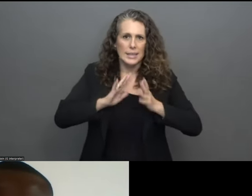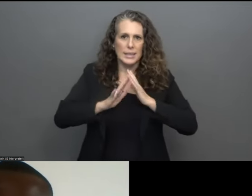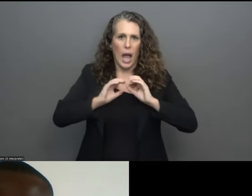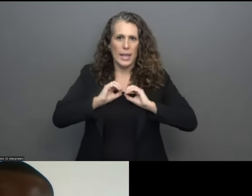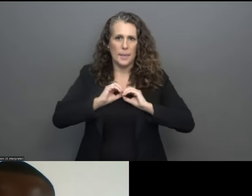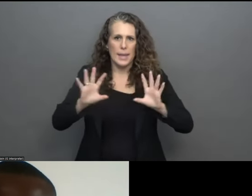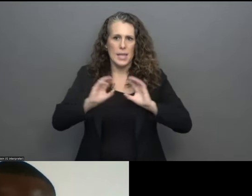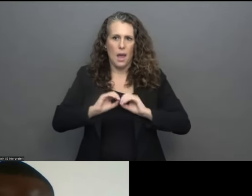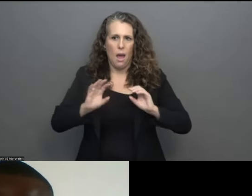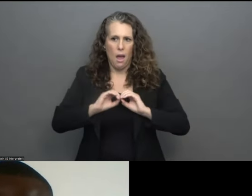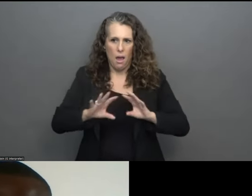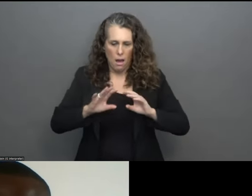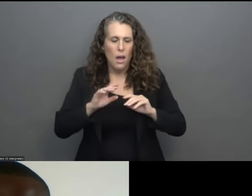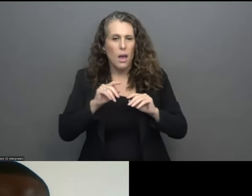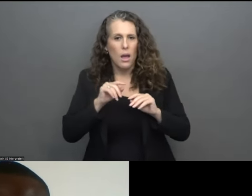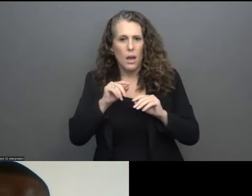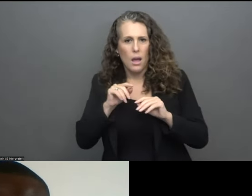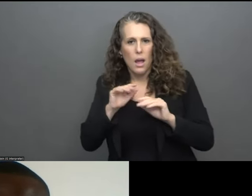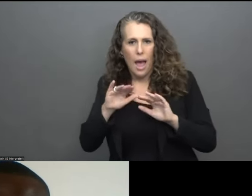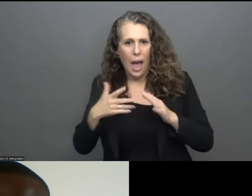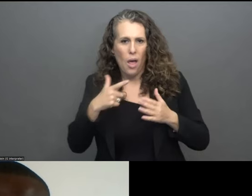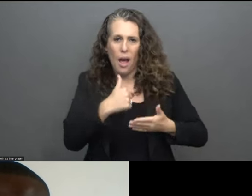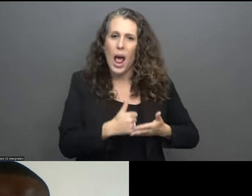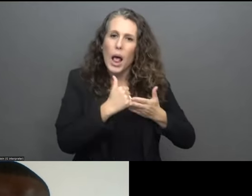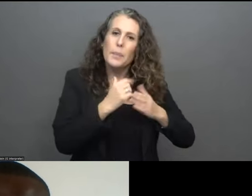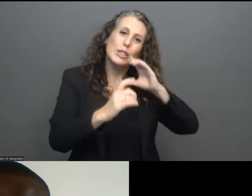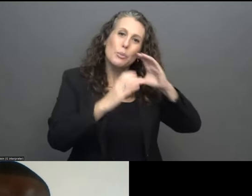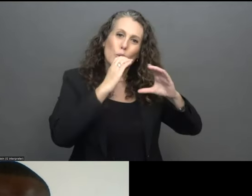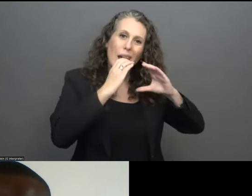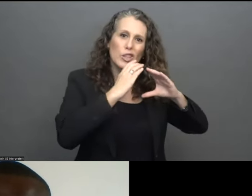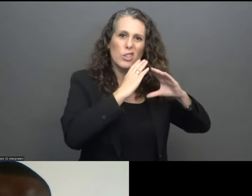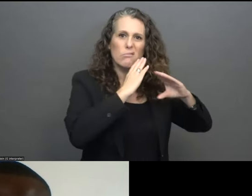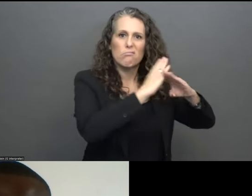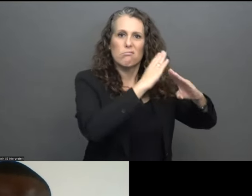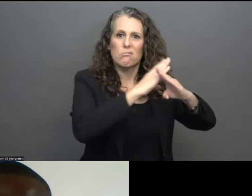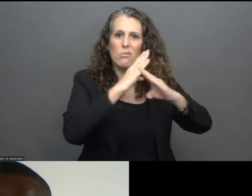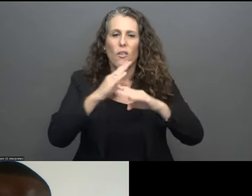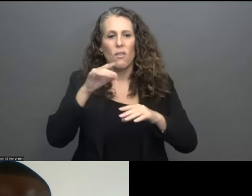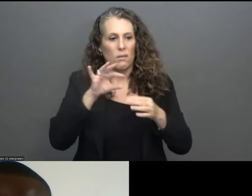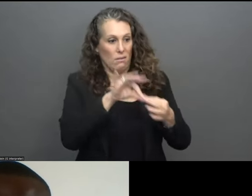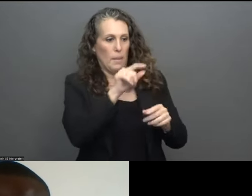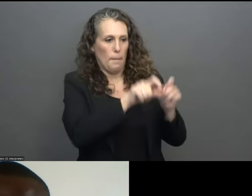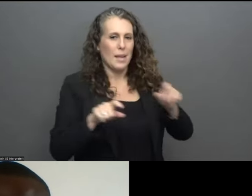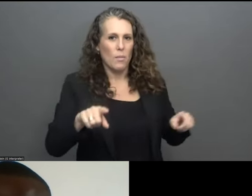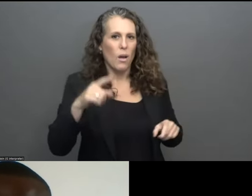to communication, until a person Milan tom tom Ellison puppies. Not ama panel upon me